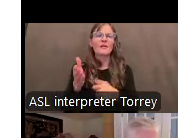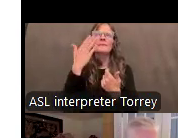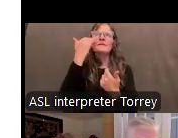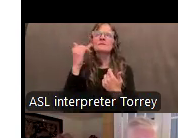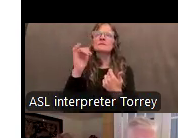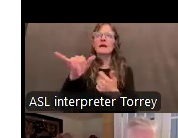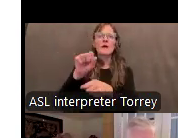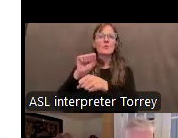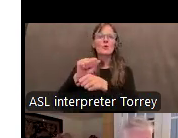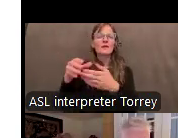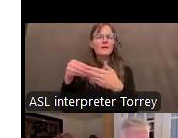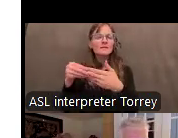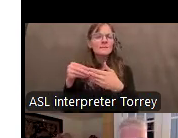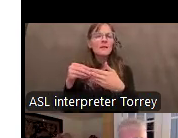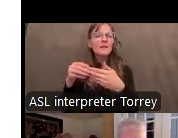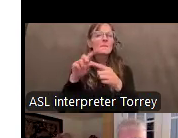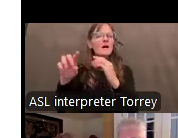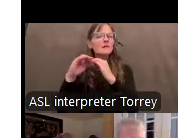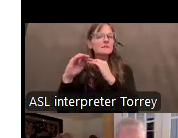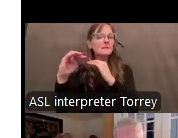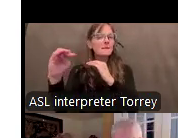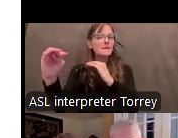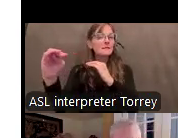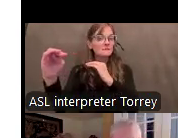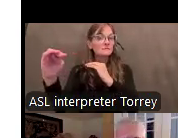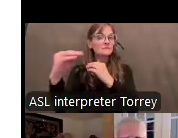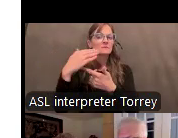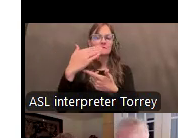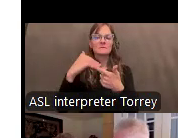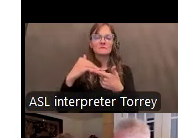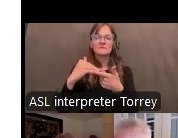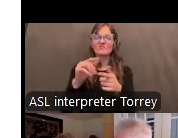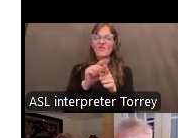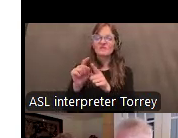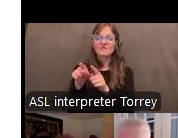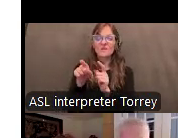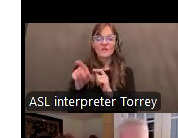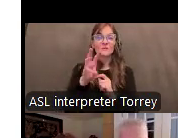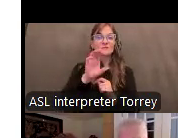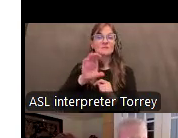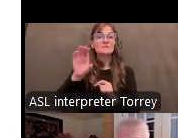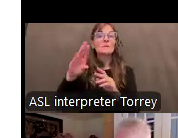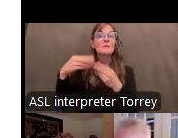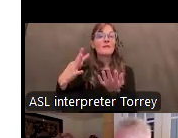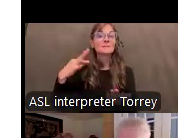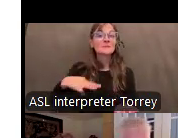We wanted to demonstrate that WisCaregiver Careers has benefits and rewards like free training, a $500 bonus.